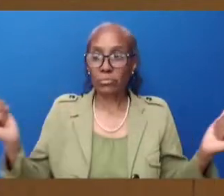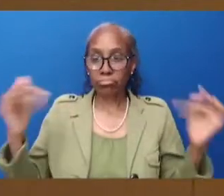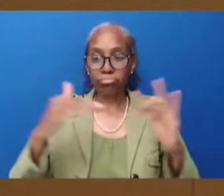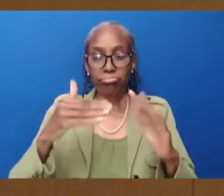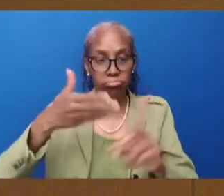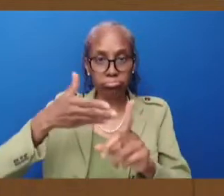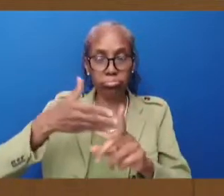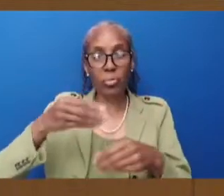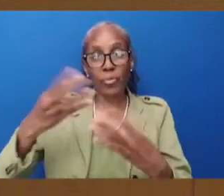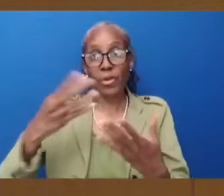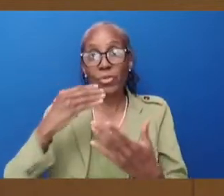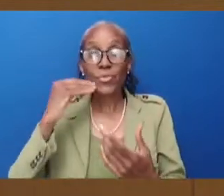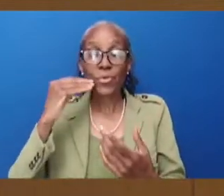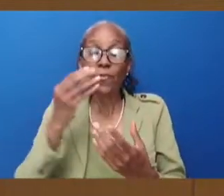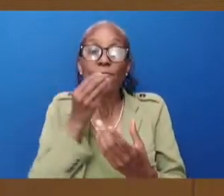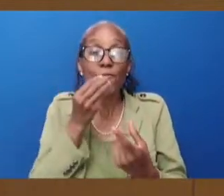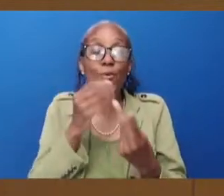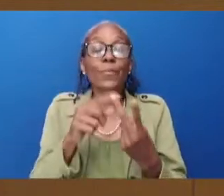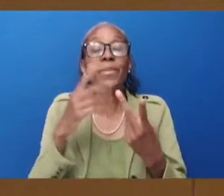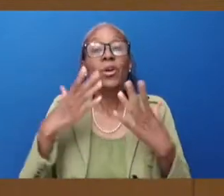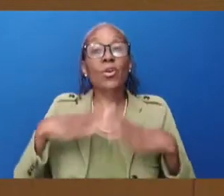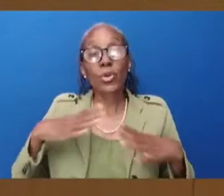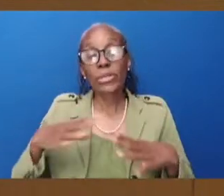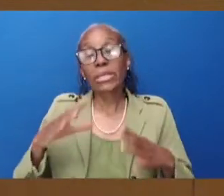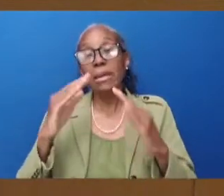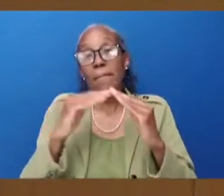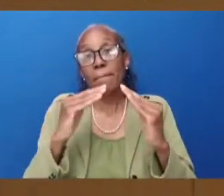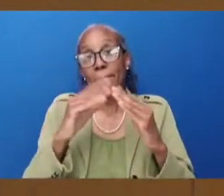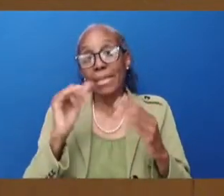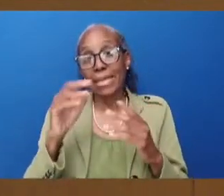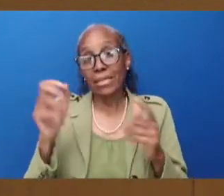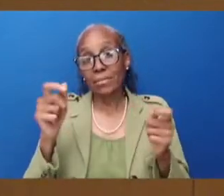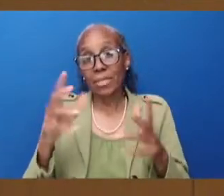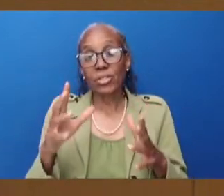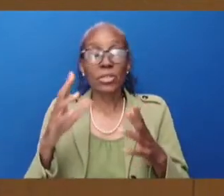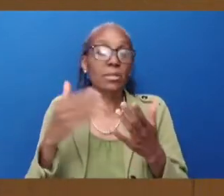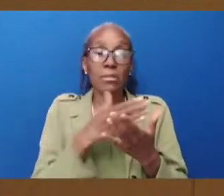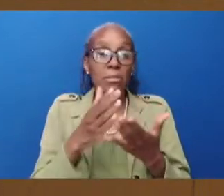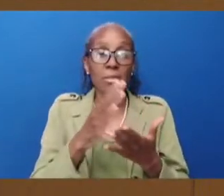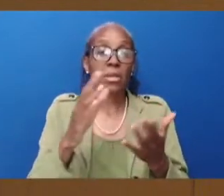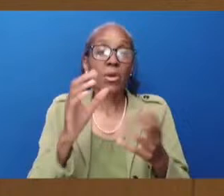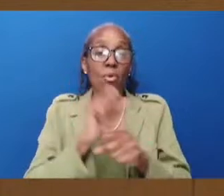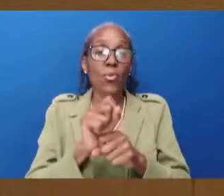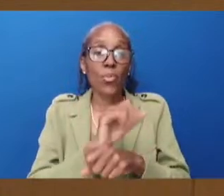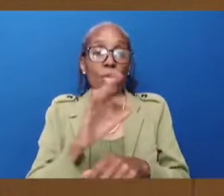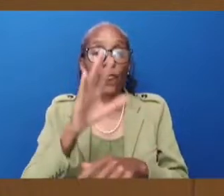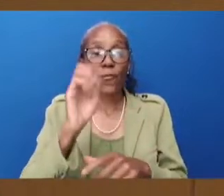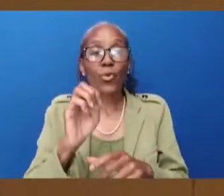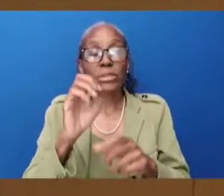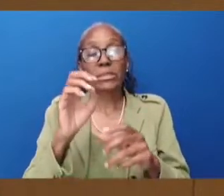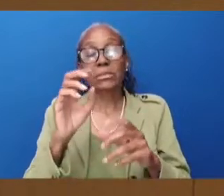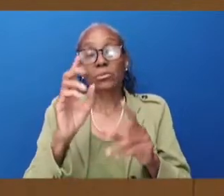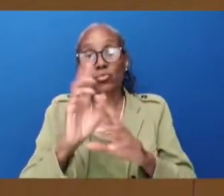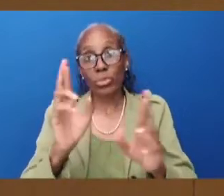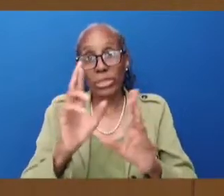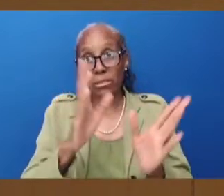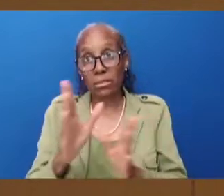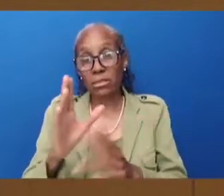SERVICES TO TRANSFORM THE